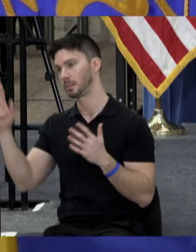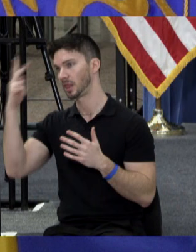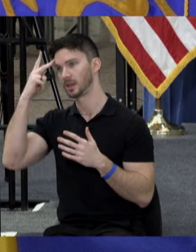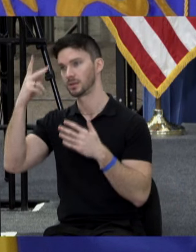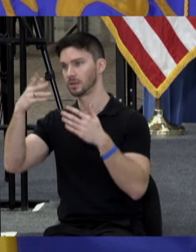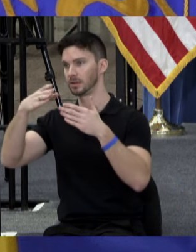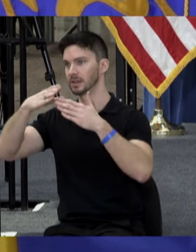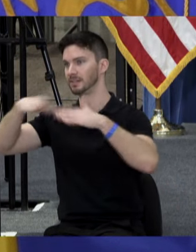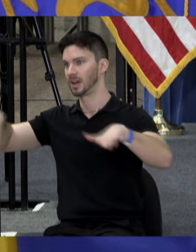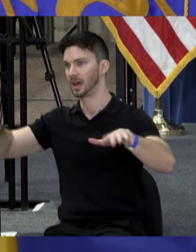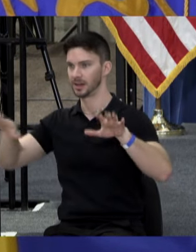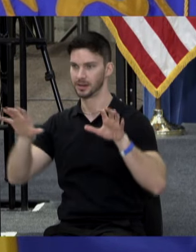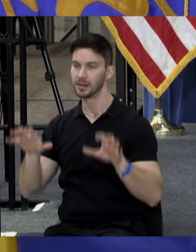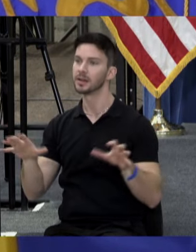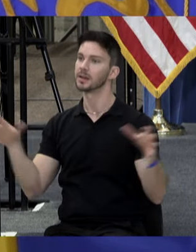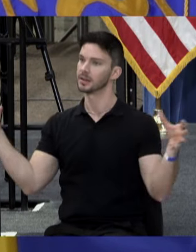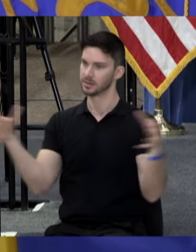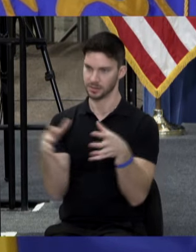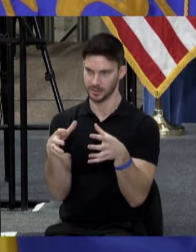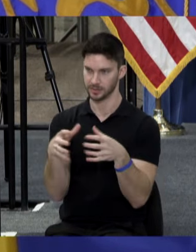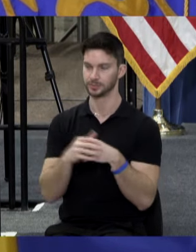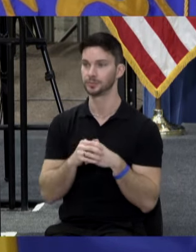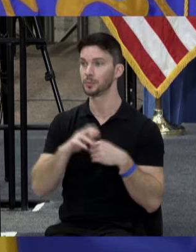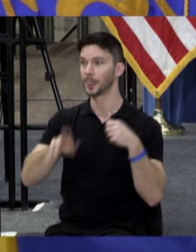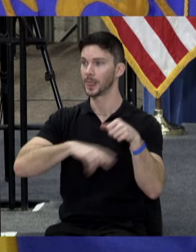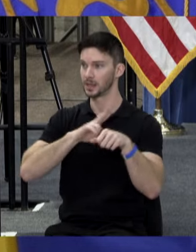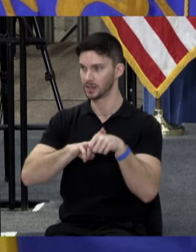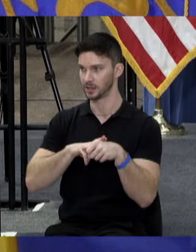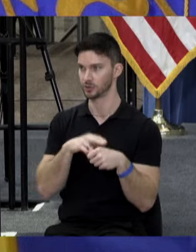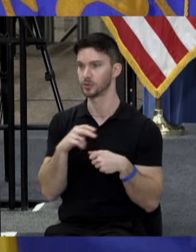The National Alliance for Caregiving has been listening to family caregivers and